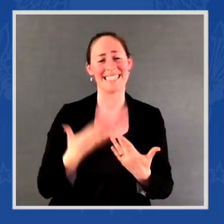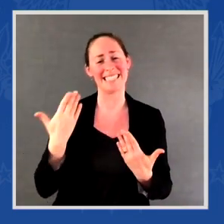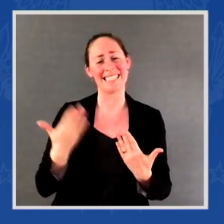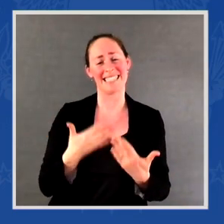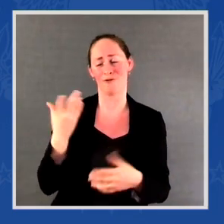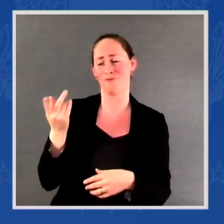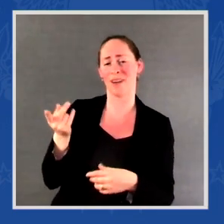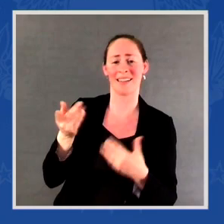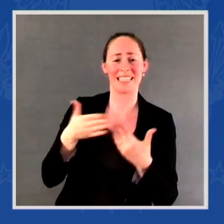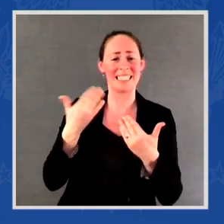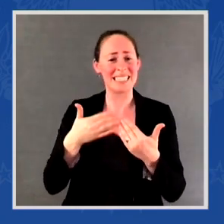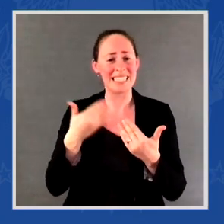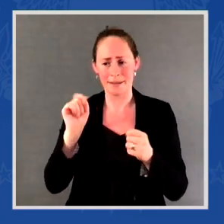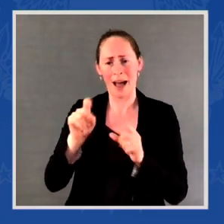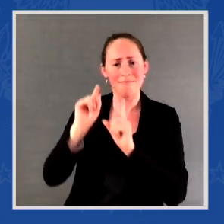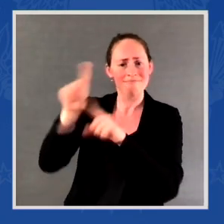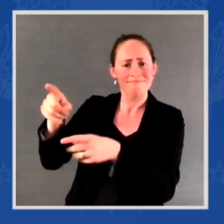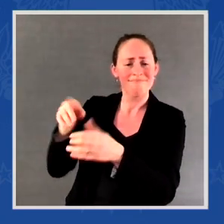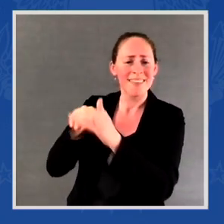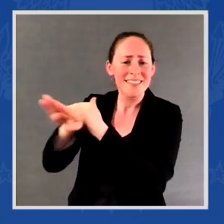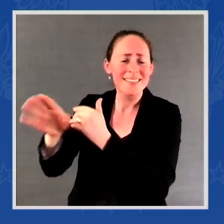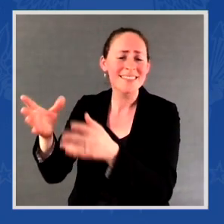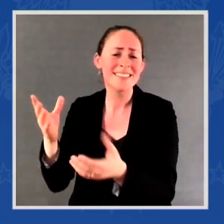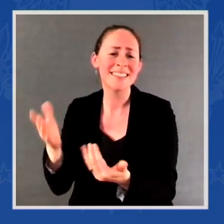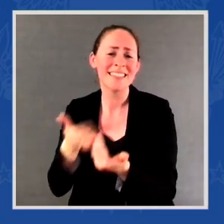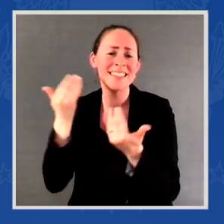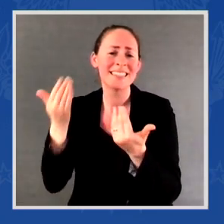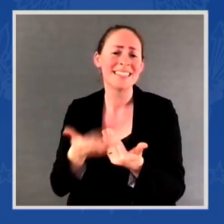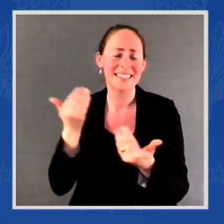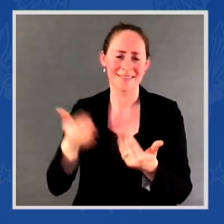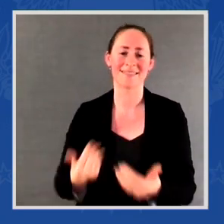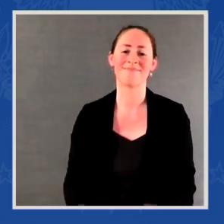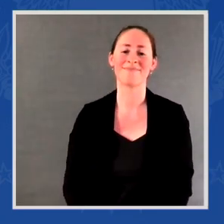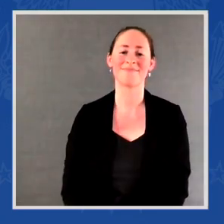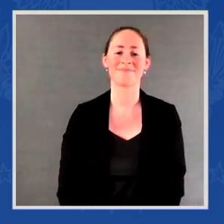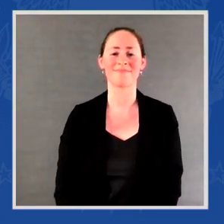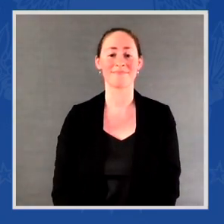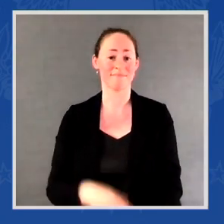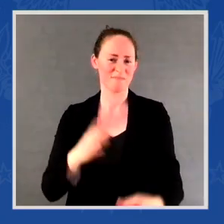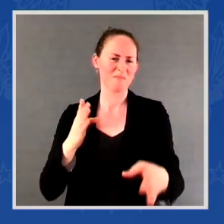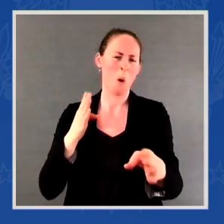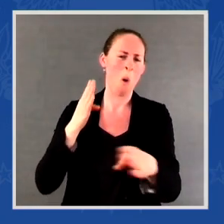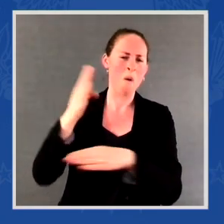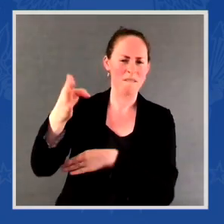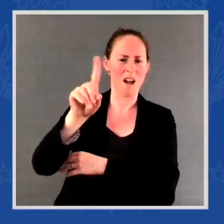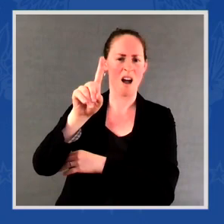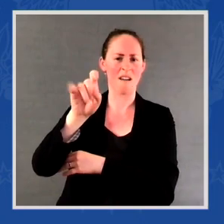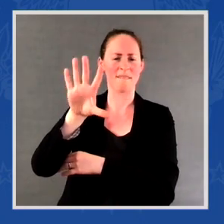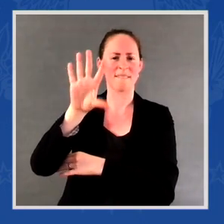Over 150 million Americans have gotten fully vaccinated and they're safe and protected now,